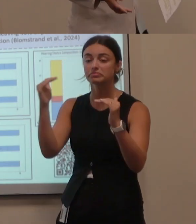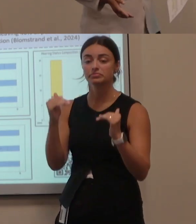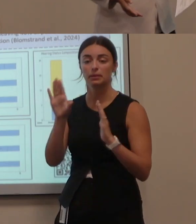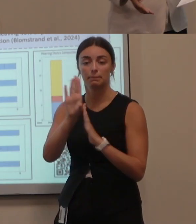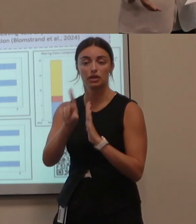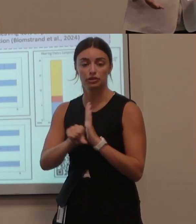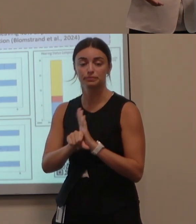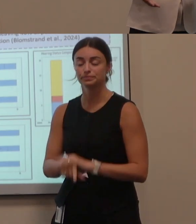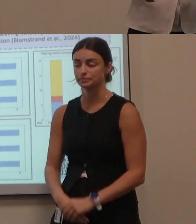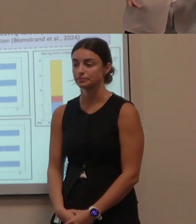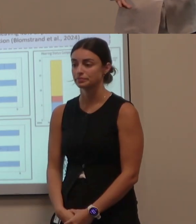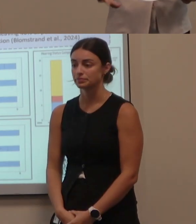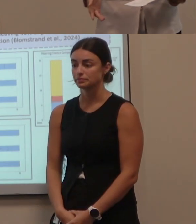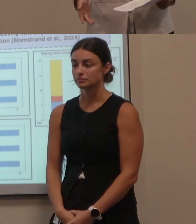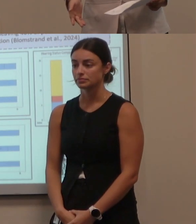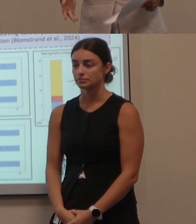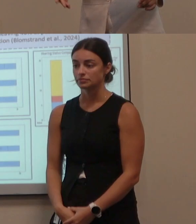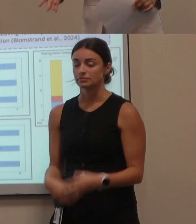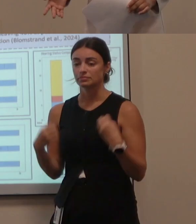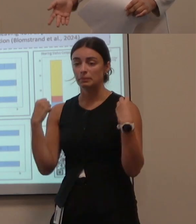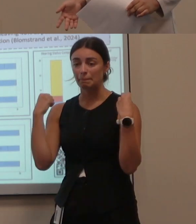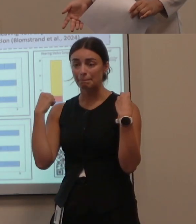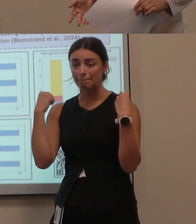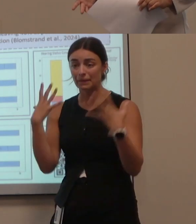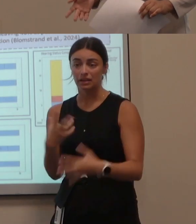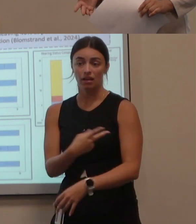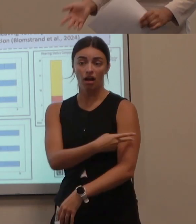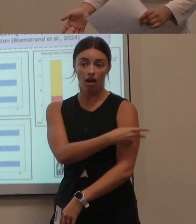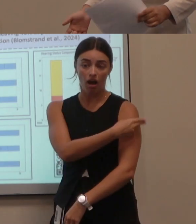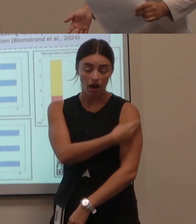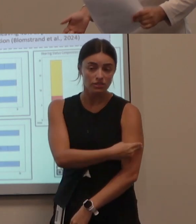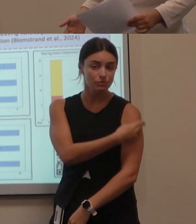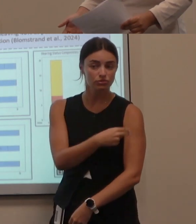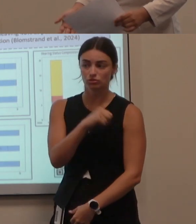many facilities don't meet the Americans Disabilities Act.